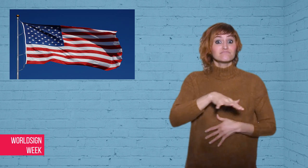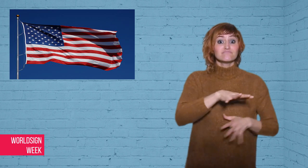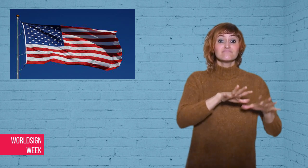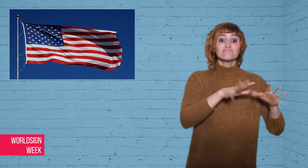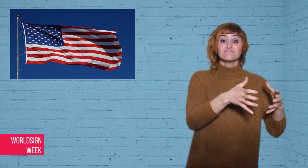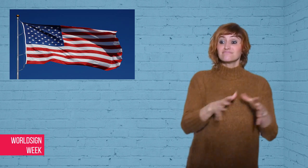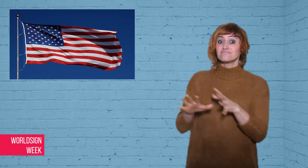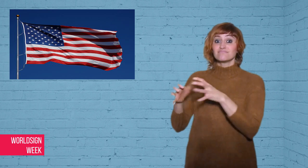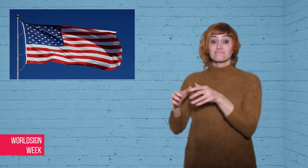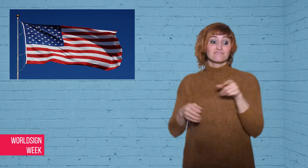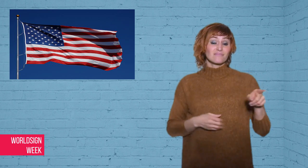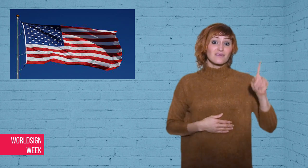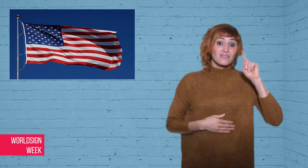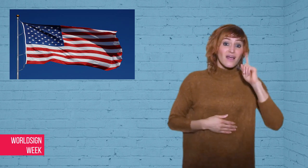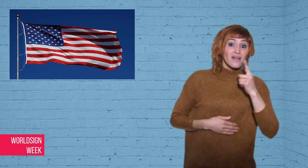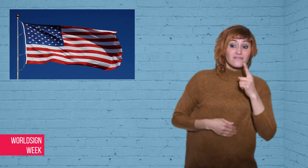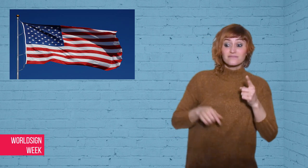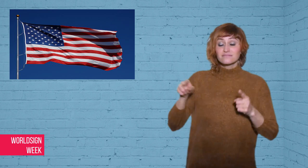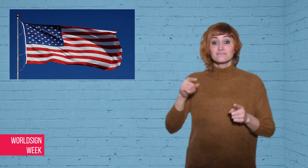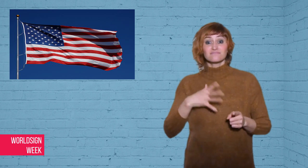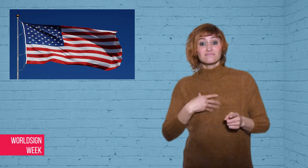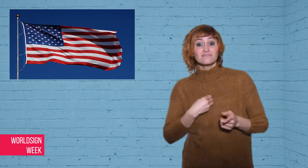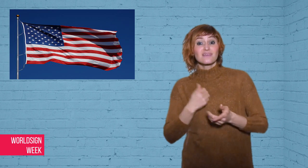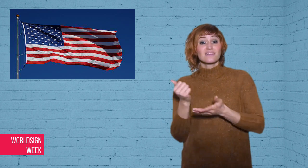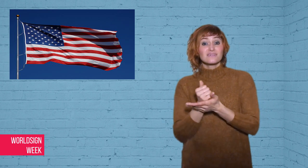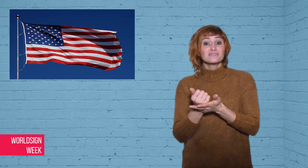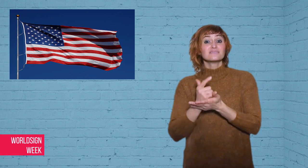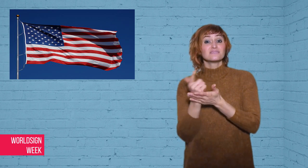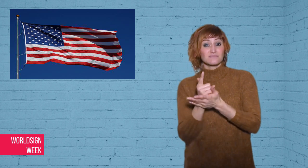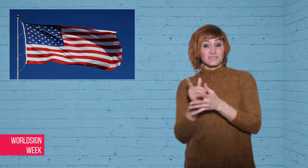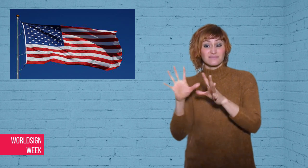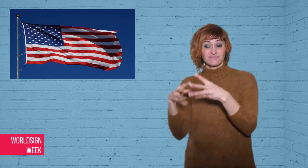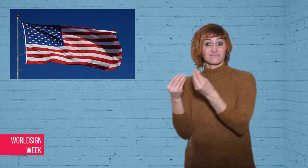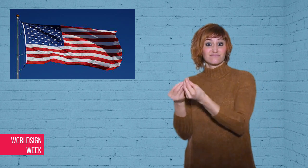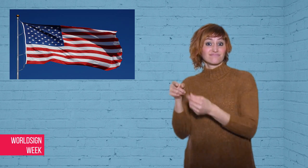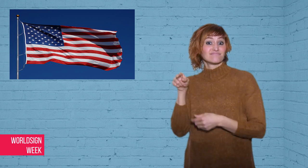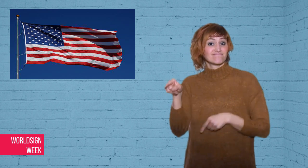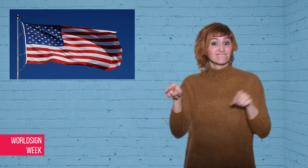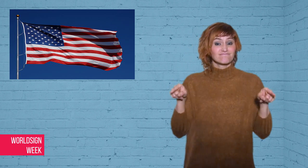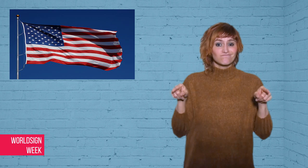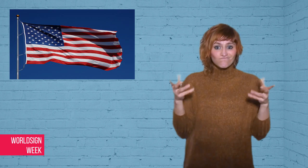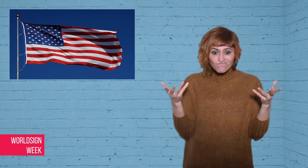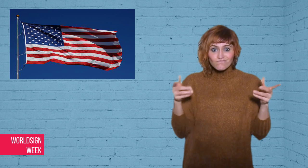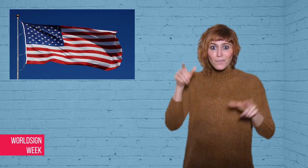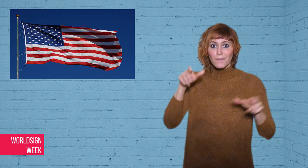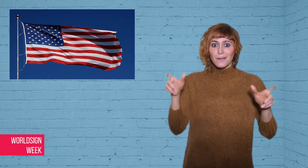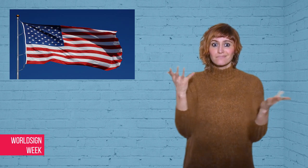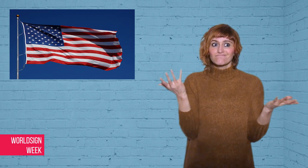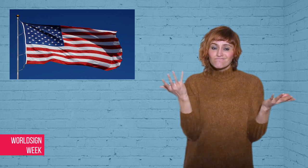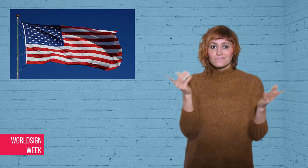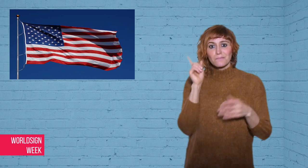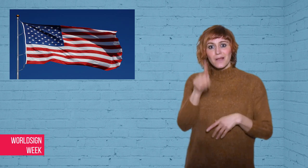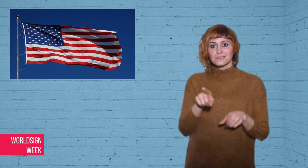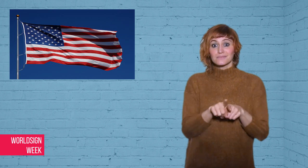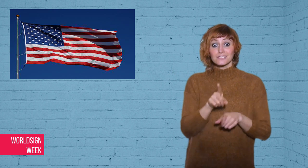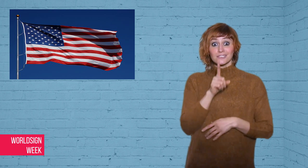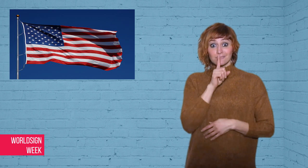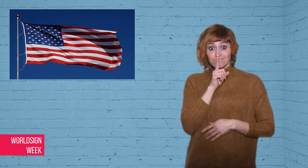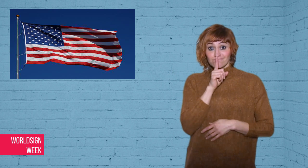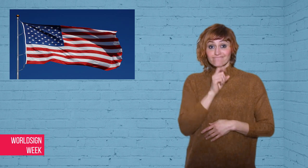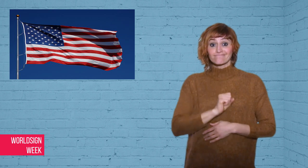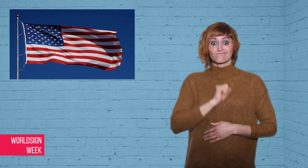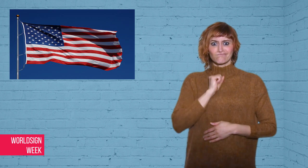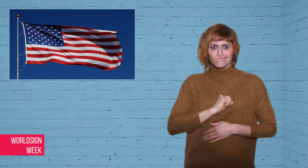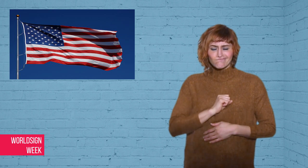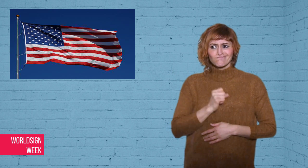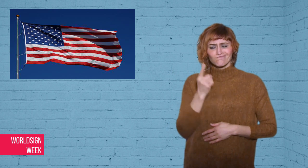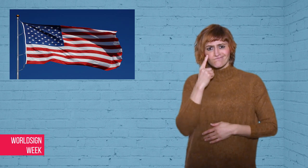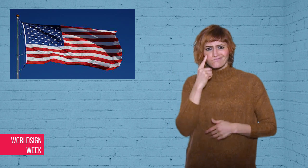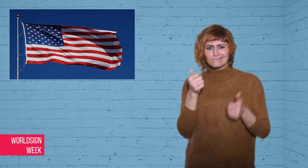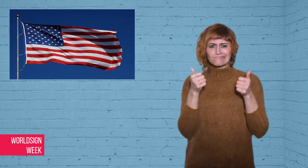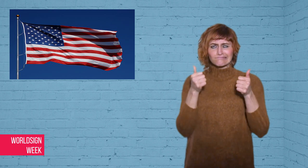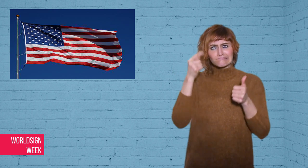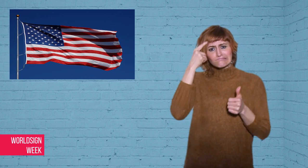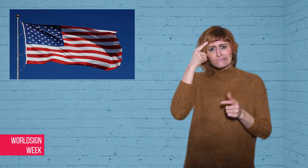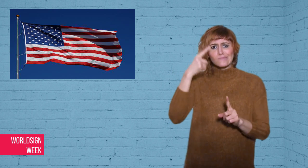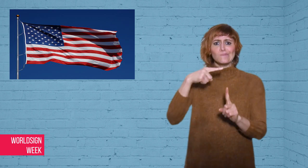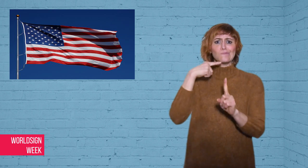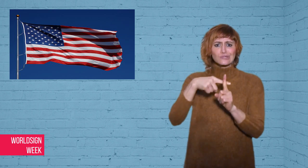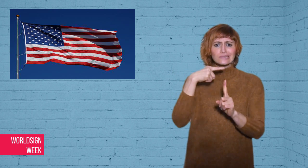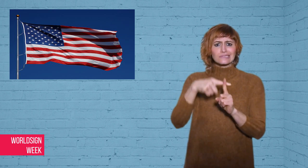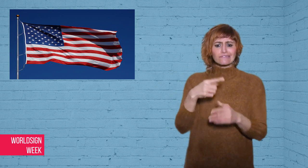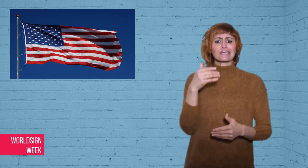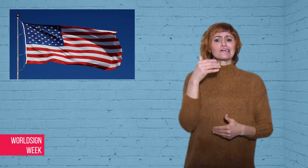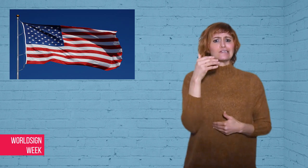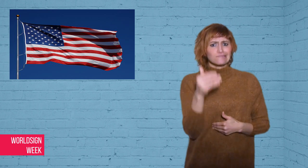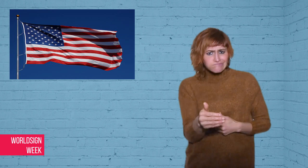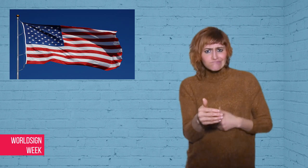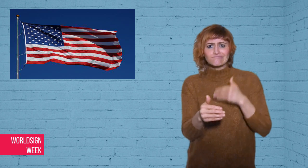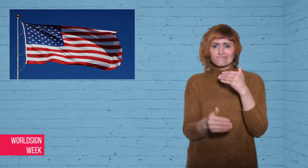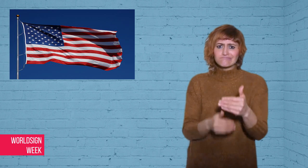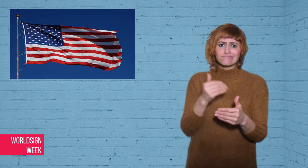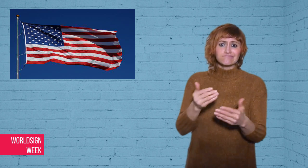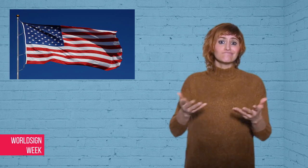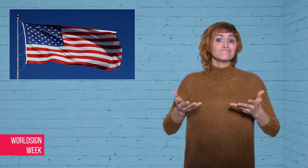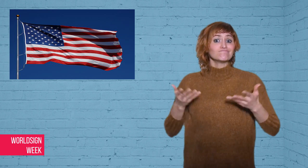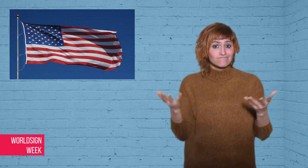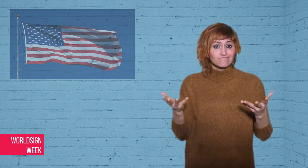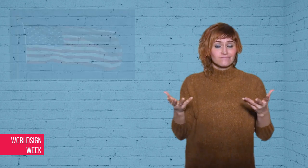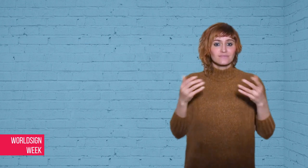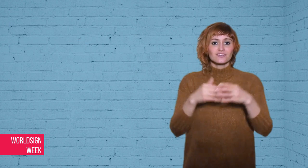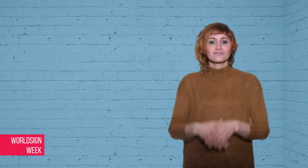to find a way to live through it.